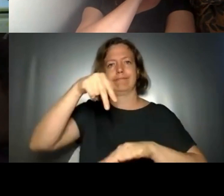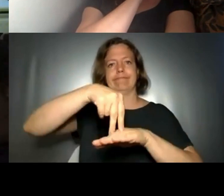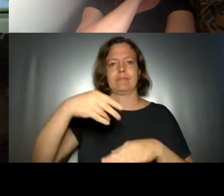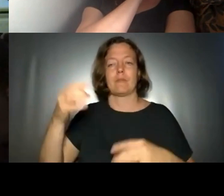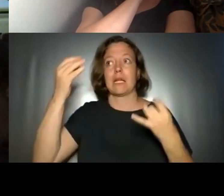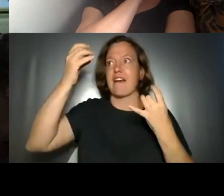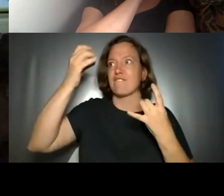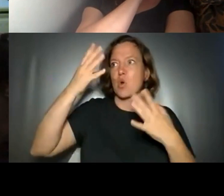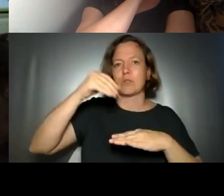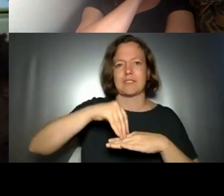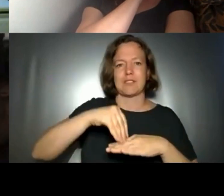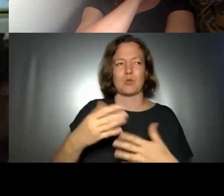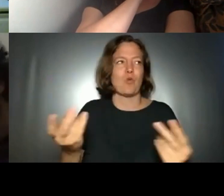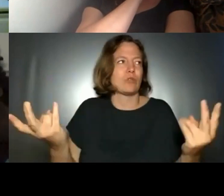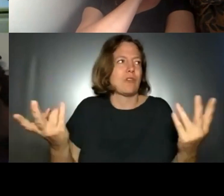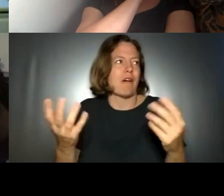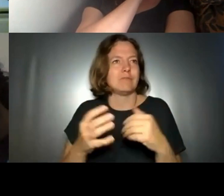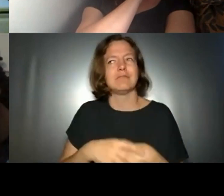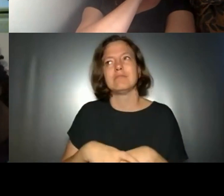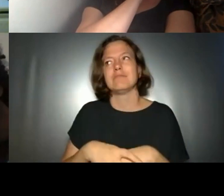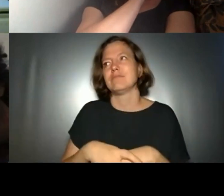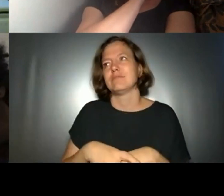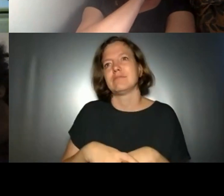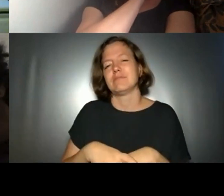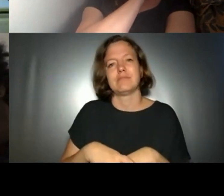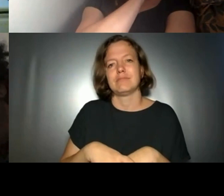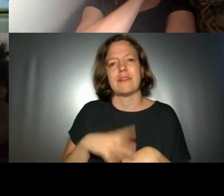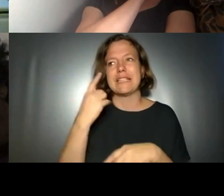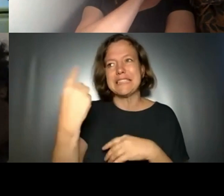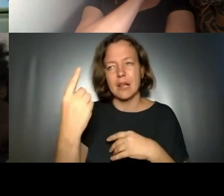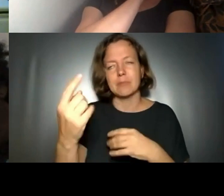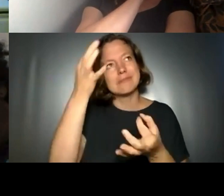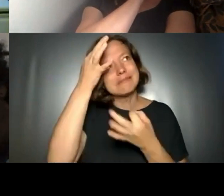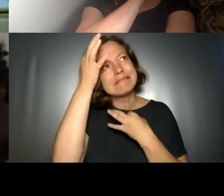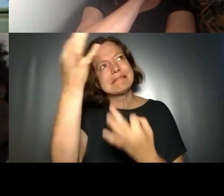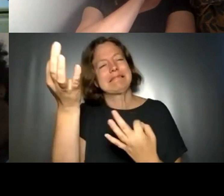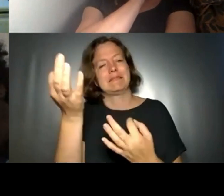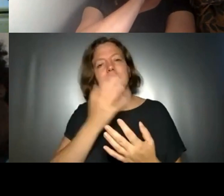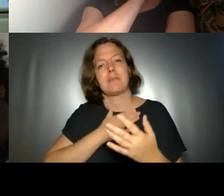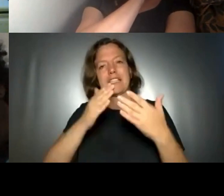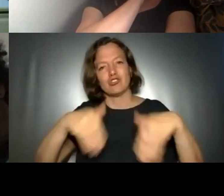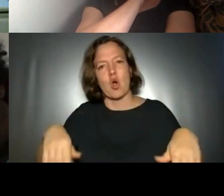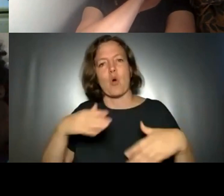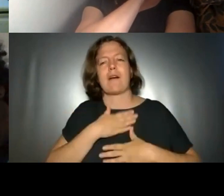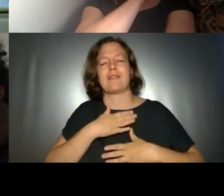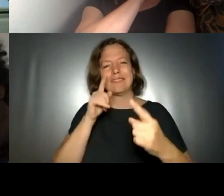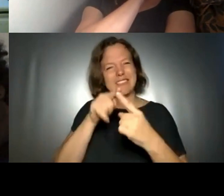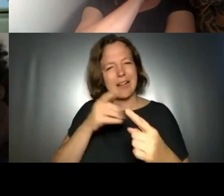Plus putting on our own show or our own scenes within that. And I mean, luckily for us, we...